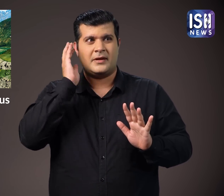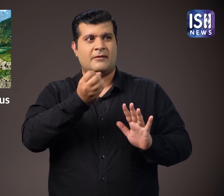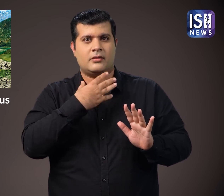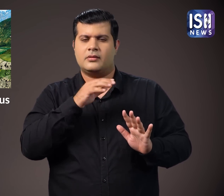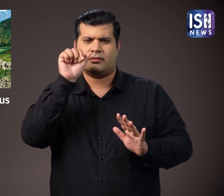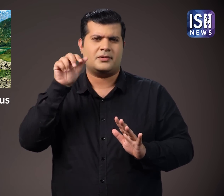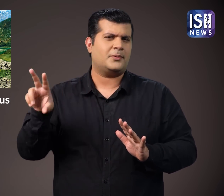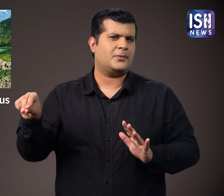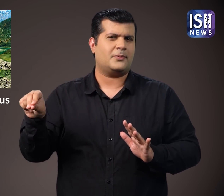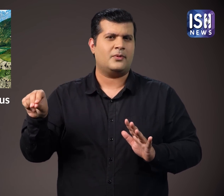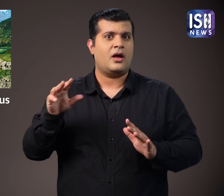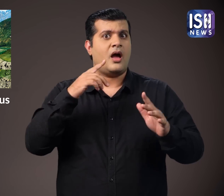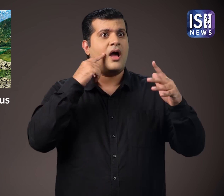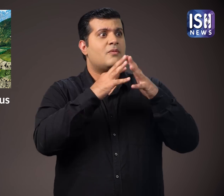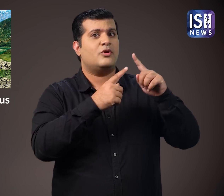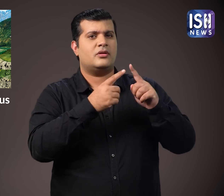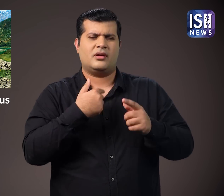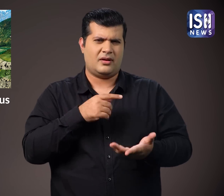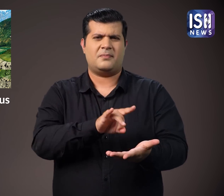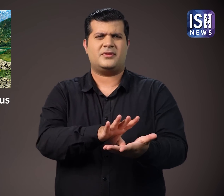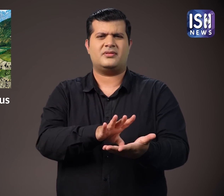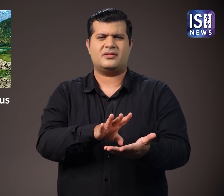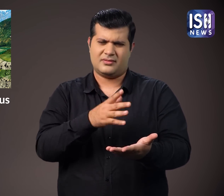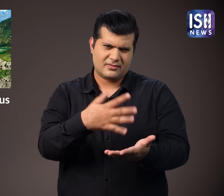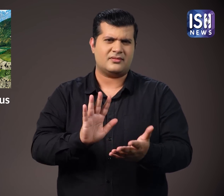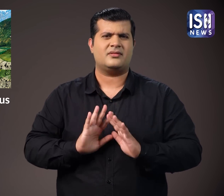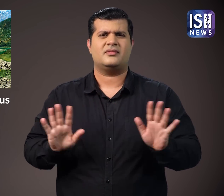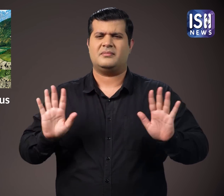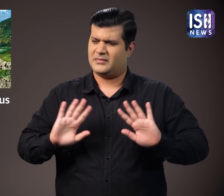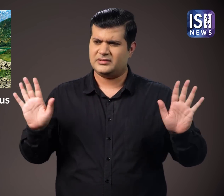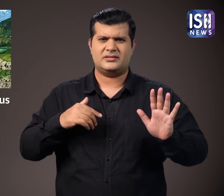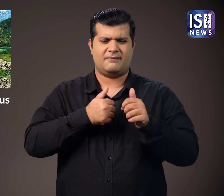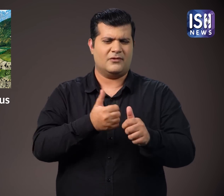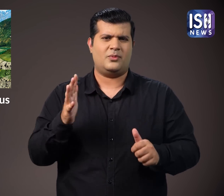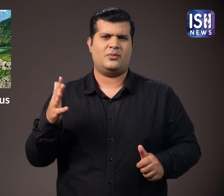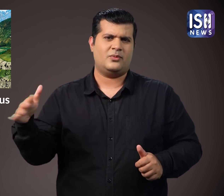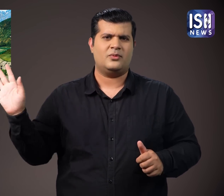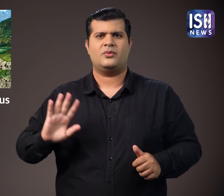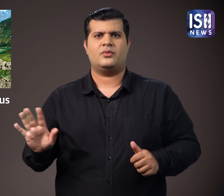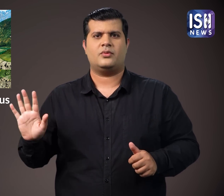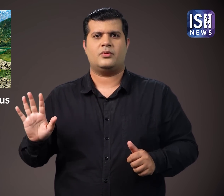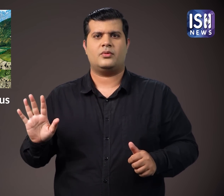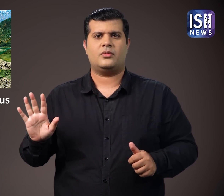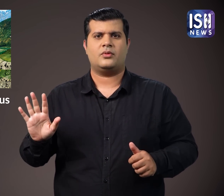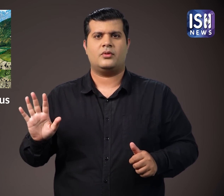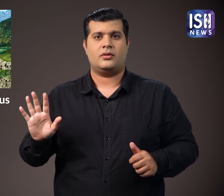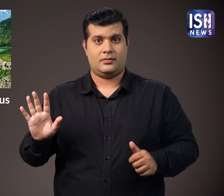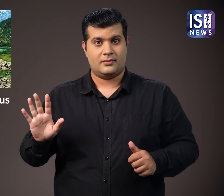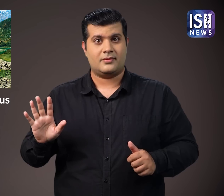India would not share any information, as India has already suspended the IWT and will not follow the terms mentioned in it.